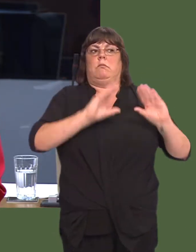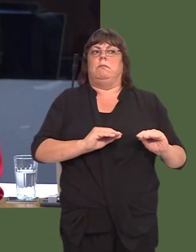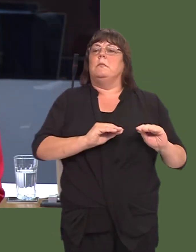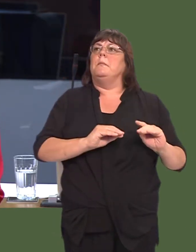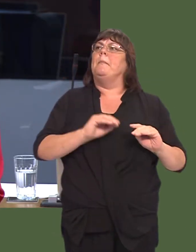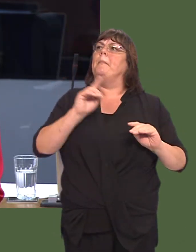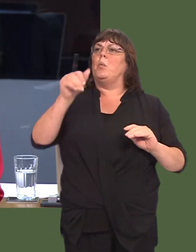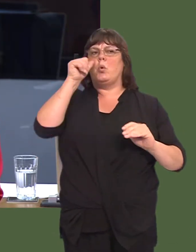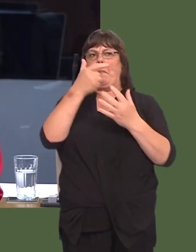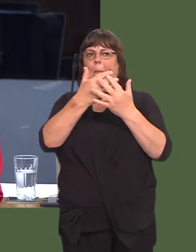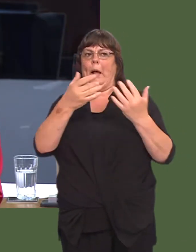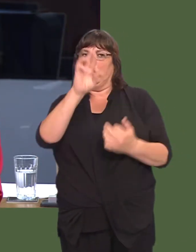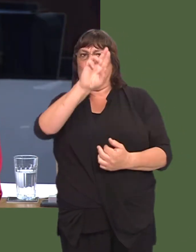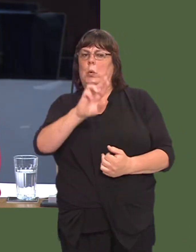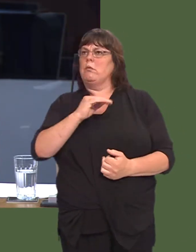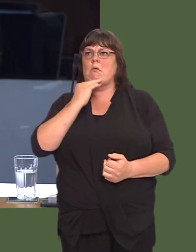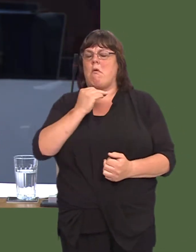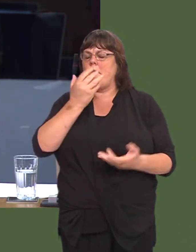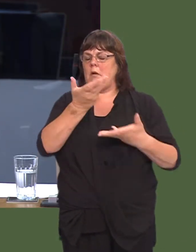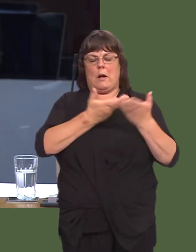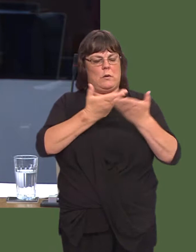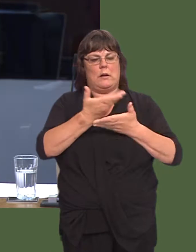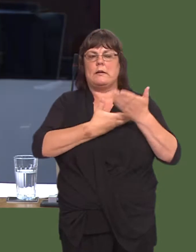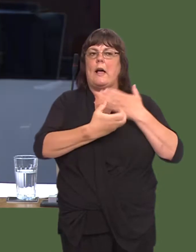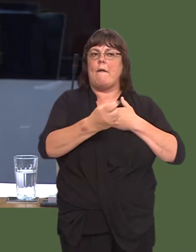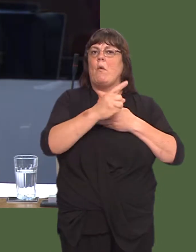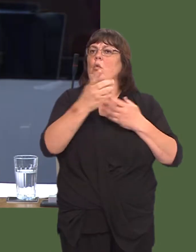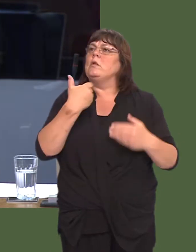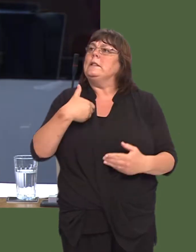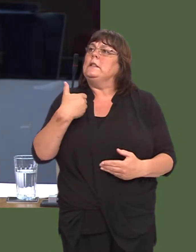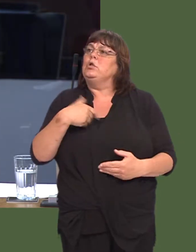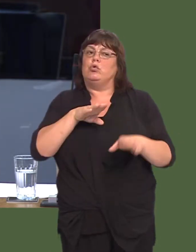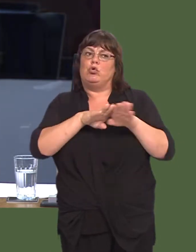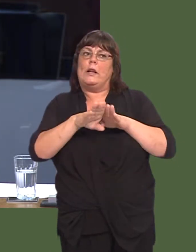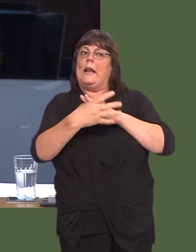However, we know that many schools donít have enough counsellors or teachers with training